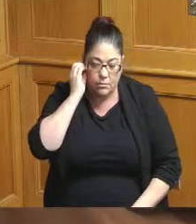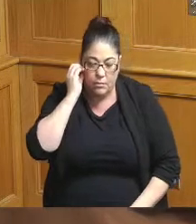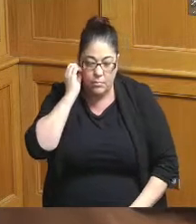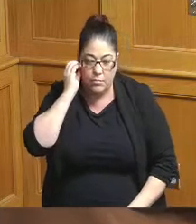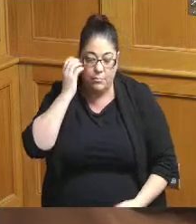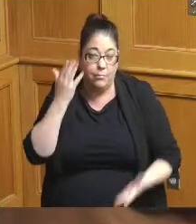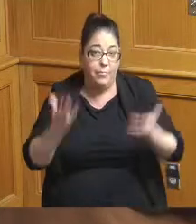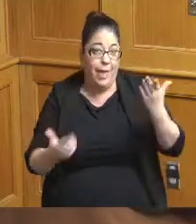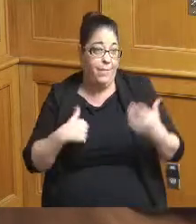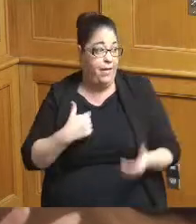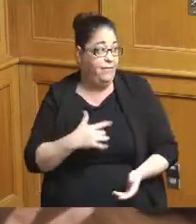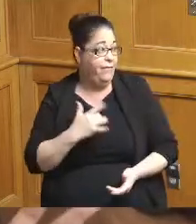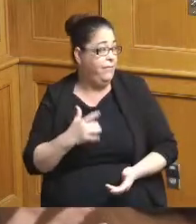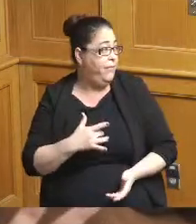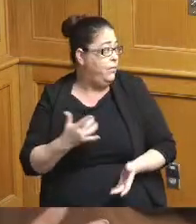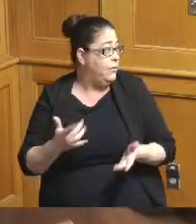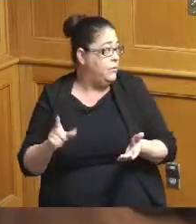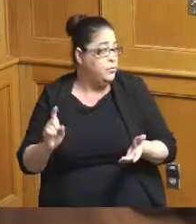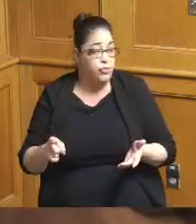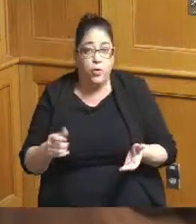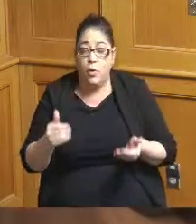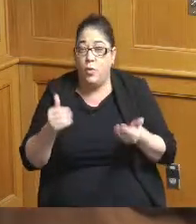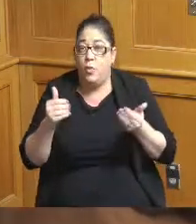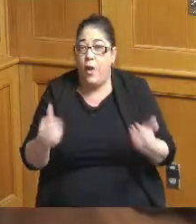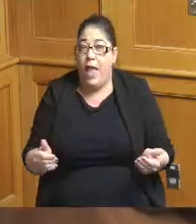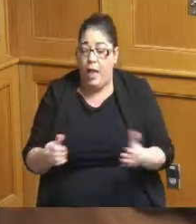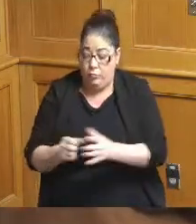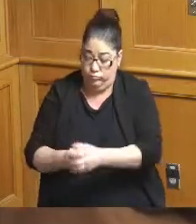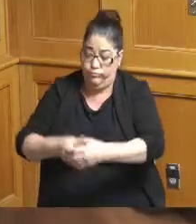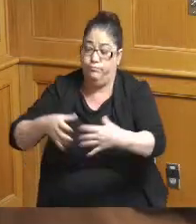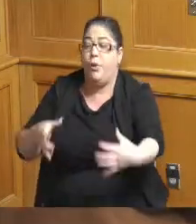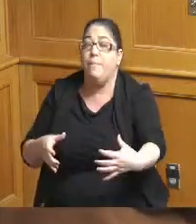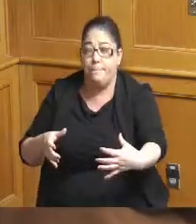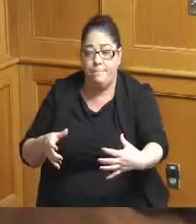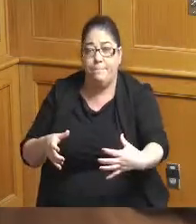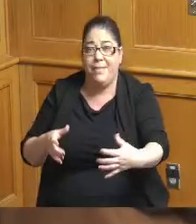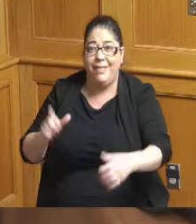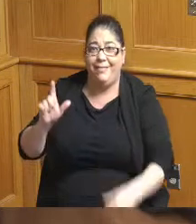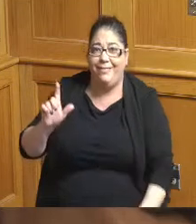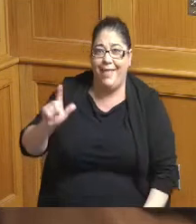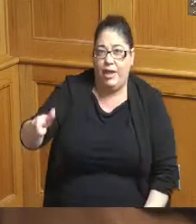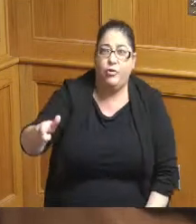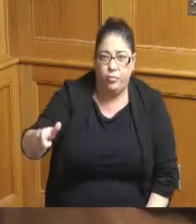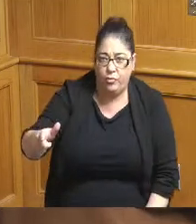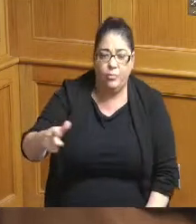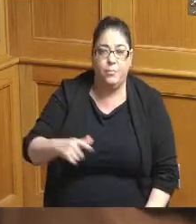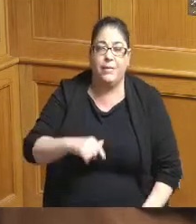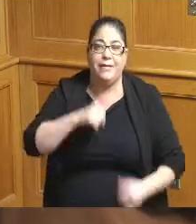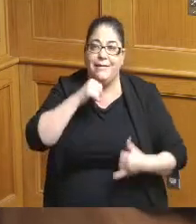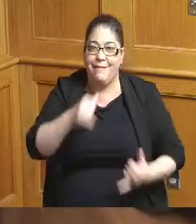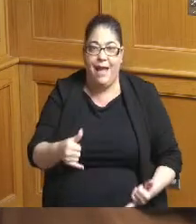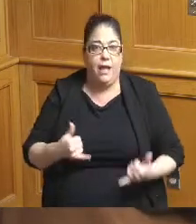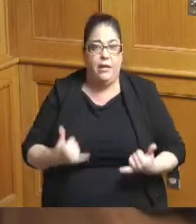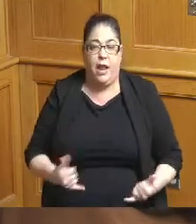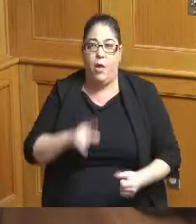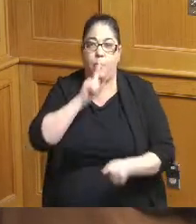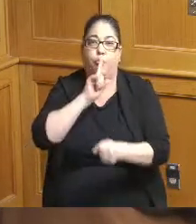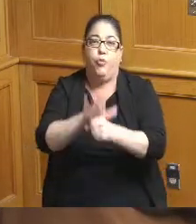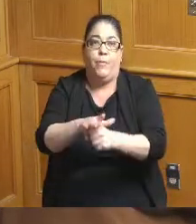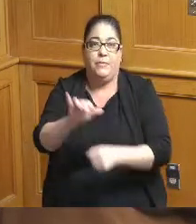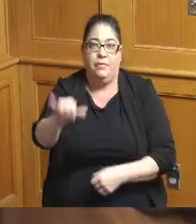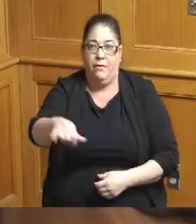and get a Convention Center real expansion at a later date but not commit up front with that